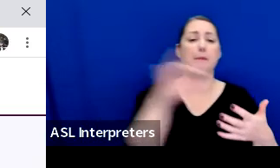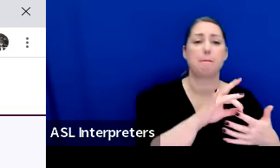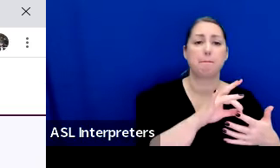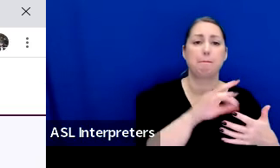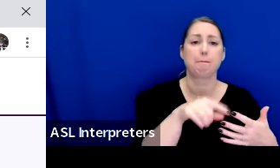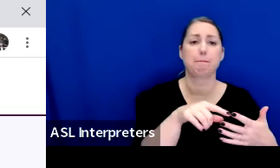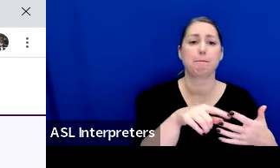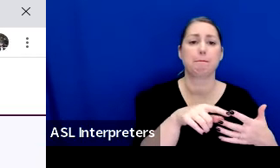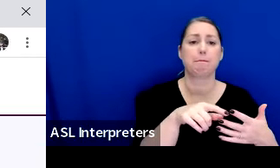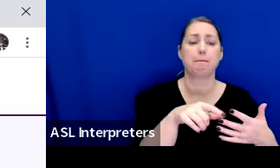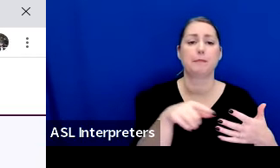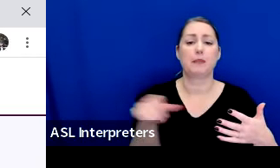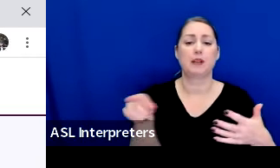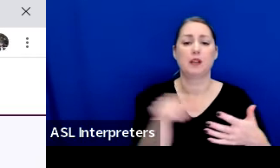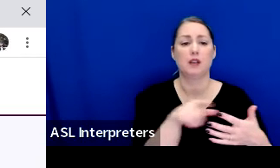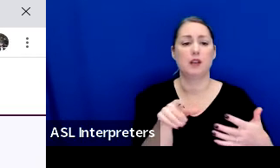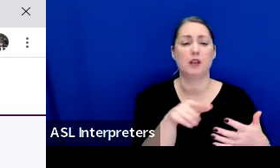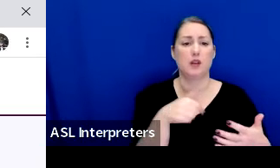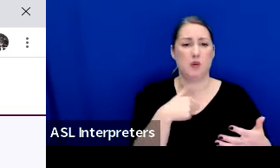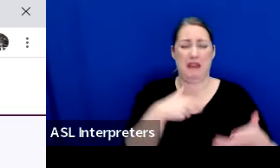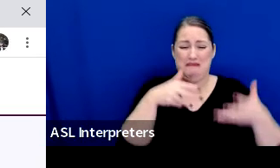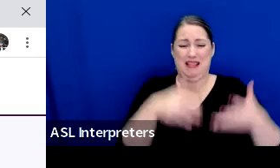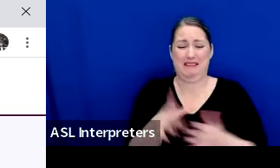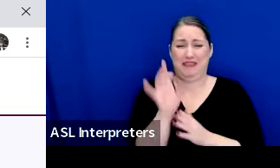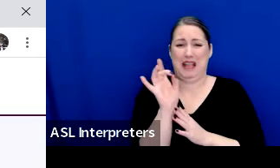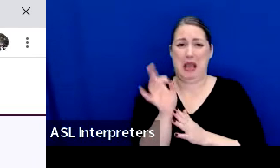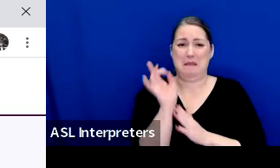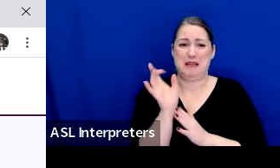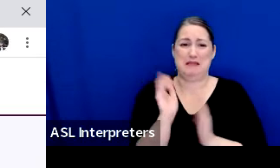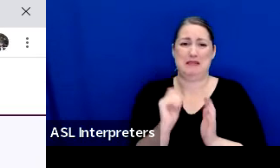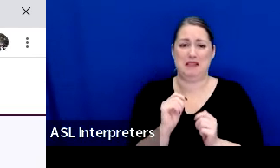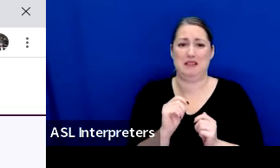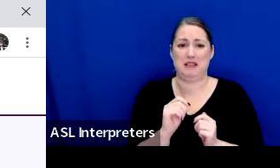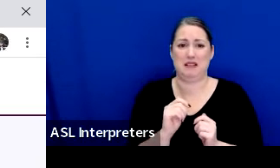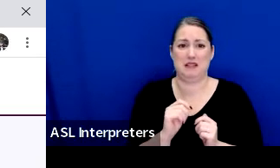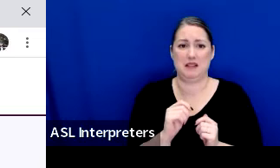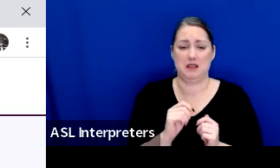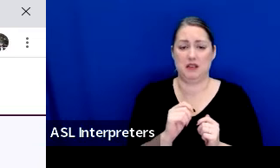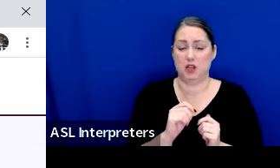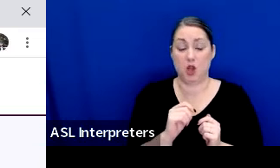We have about 15 or no, we only have like eight minutes left here, just things that are not necessarily Adobe now.